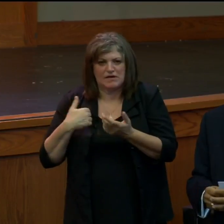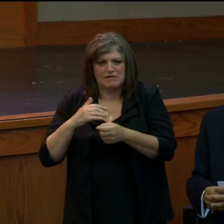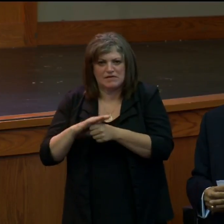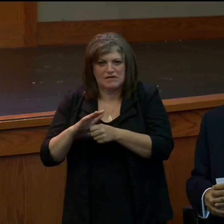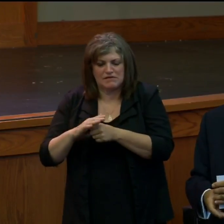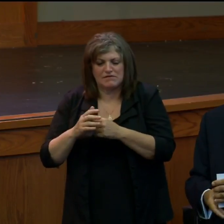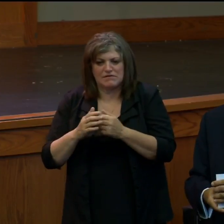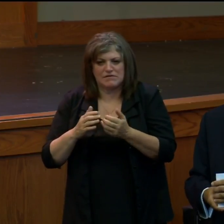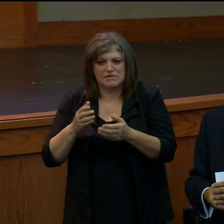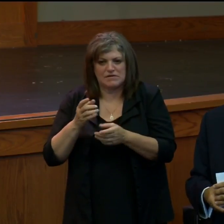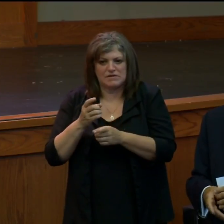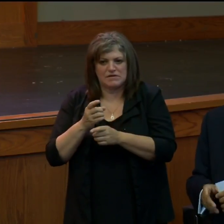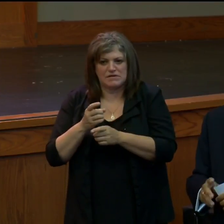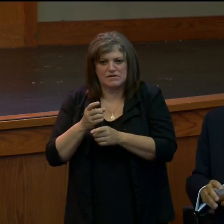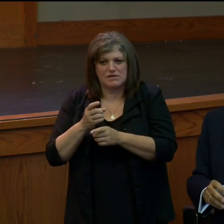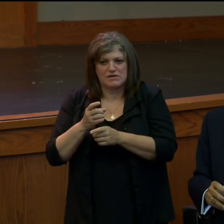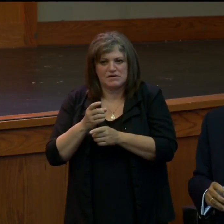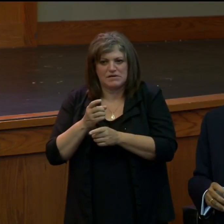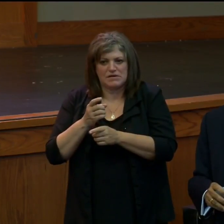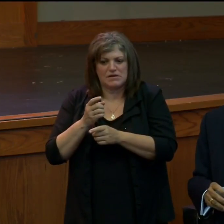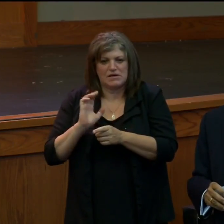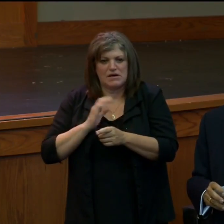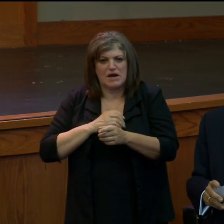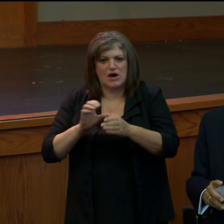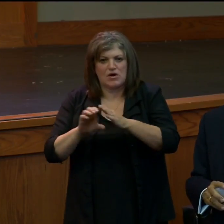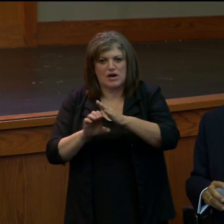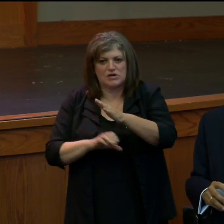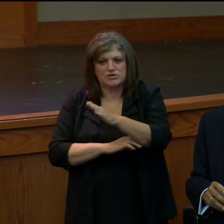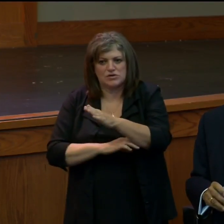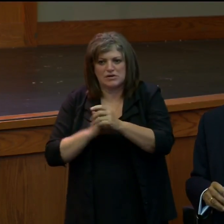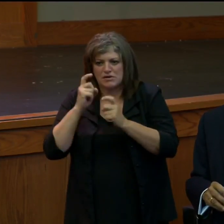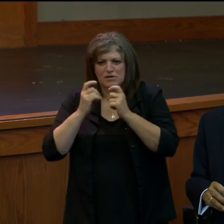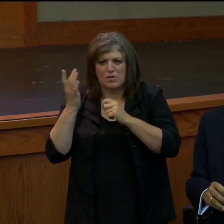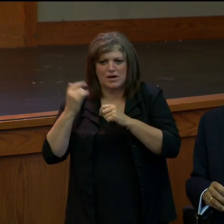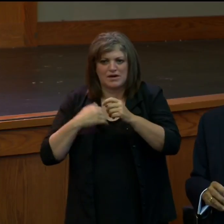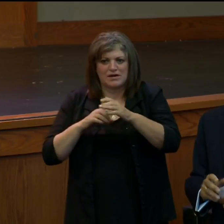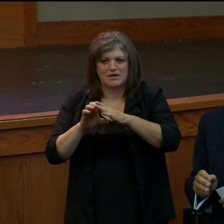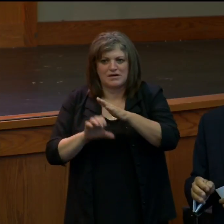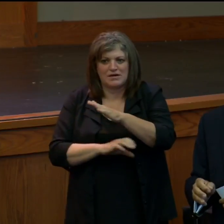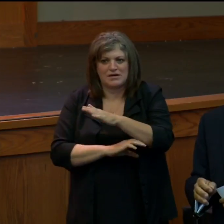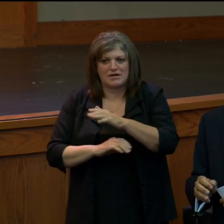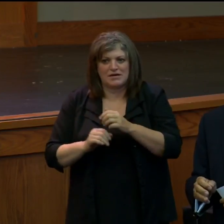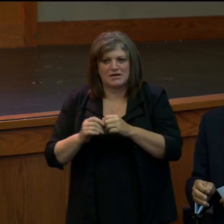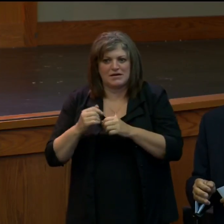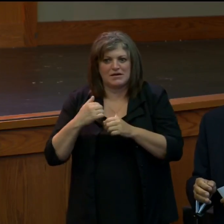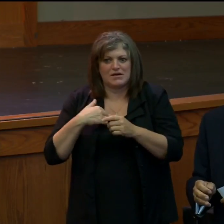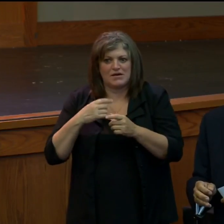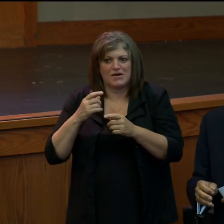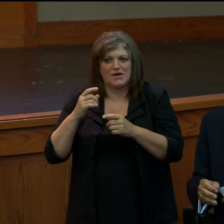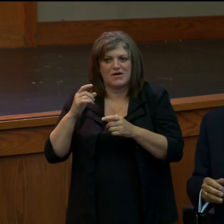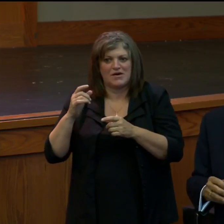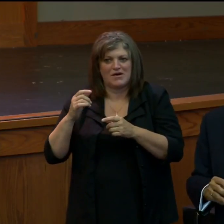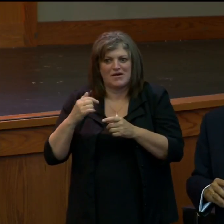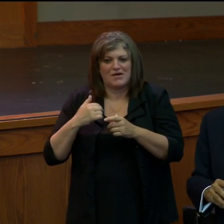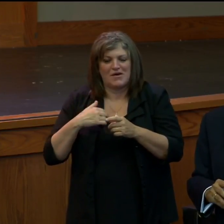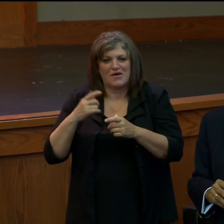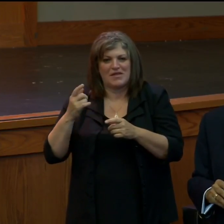SECONDLY, OUR CONSTITUTION OUGHT TO BE SPECIFIC ABOUT THE DISTRICT HAVING THE POLICE POWER.